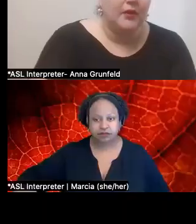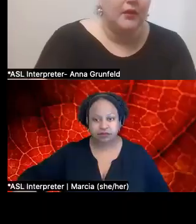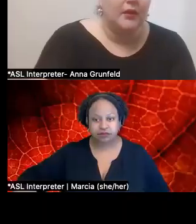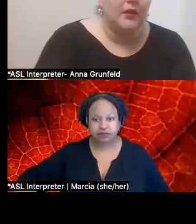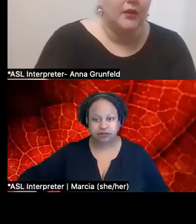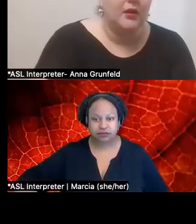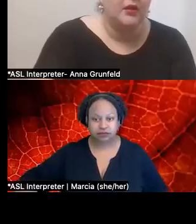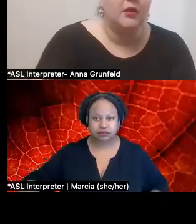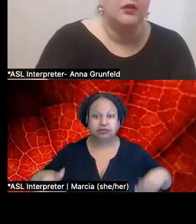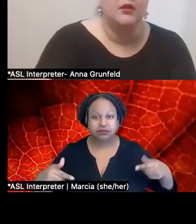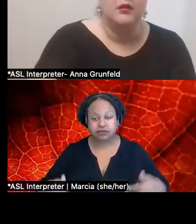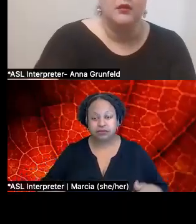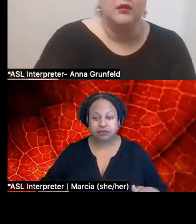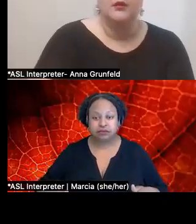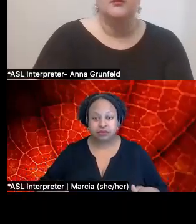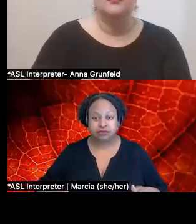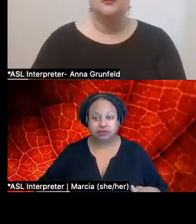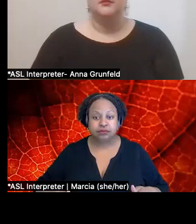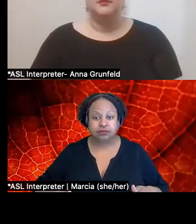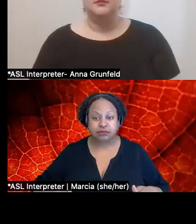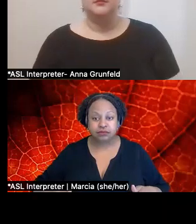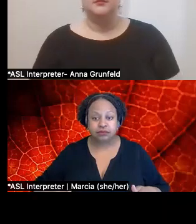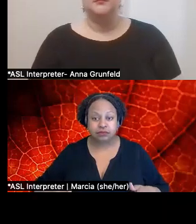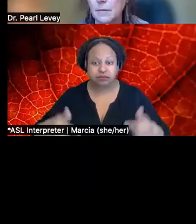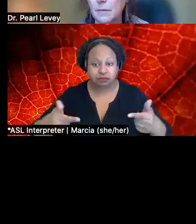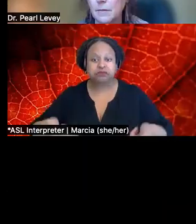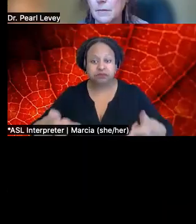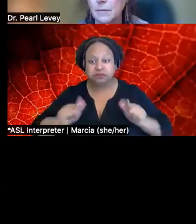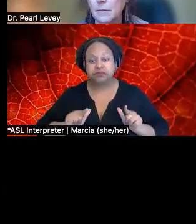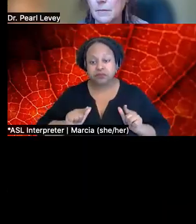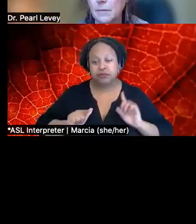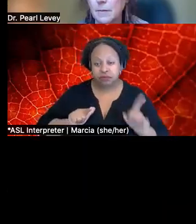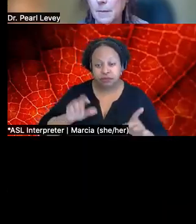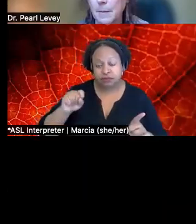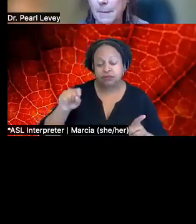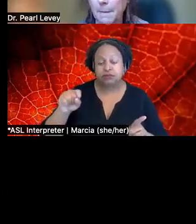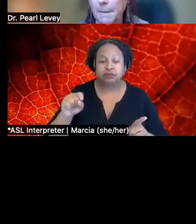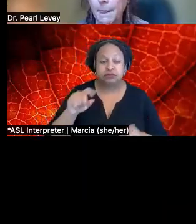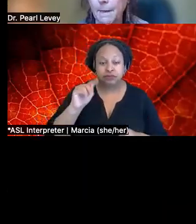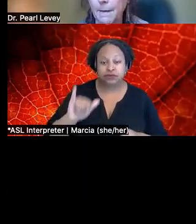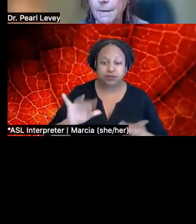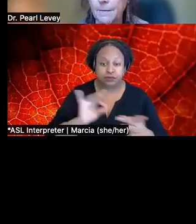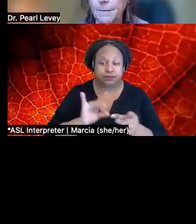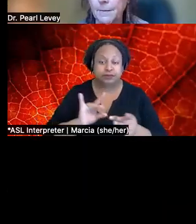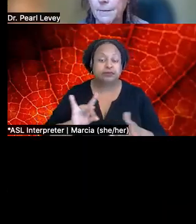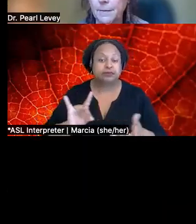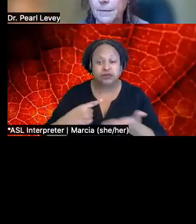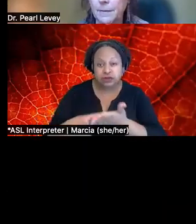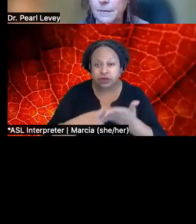and we'll talk with students and try to get understanding of what the negative experience was before, try to say that this is, you know, every situation is different.